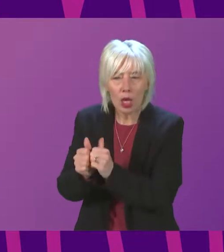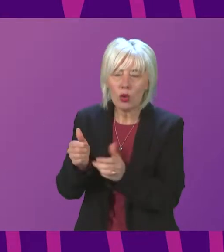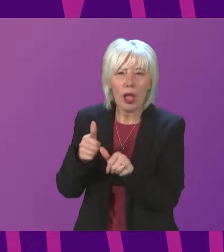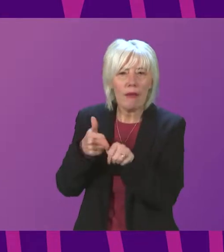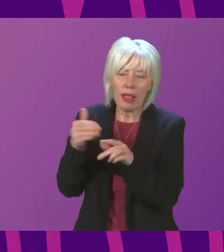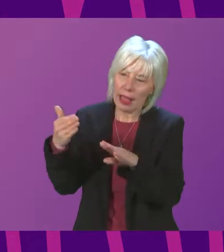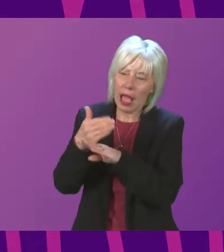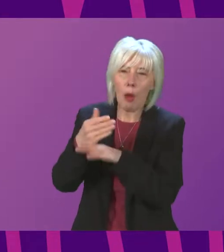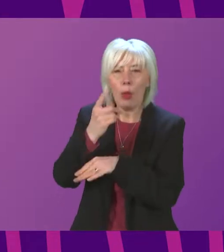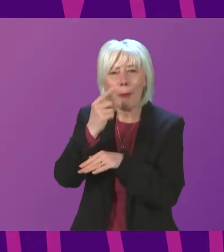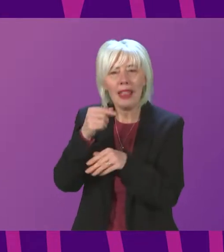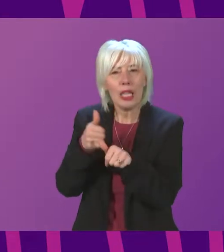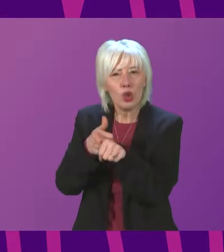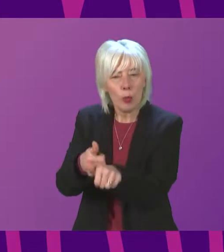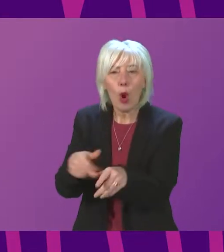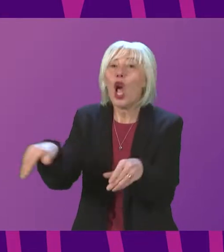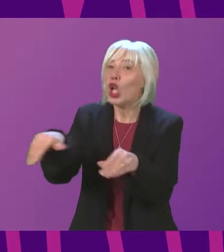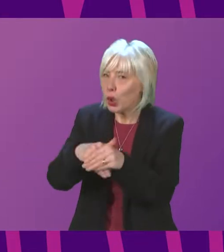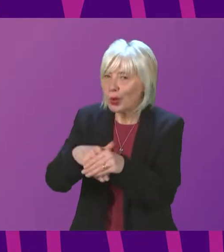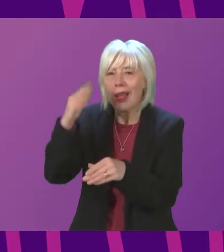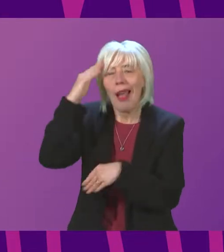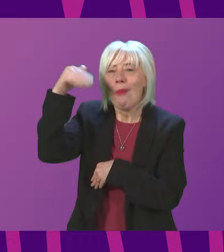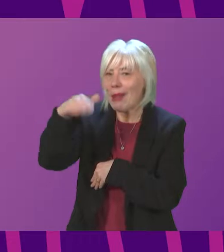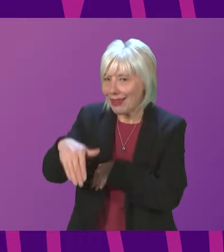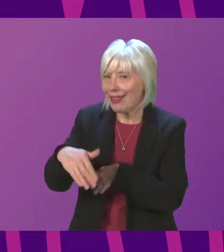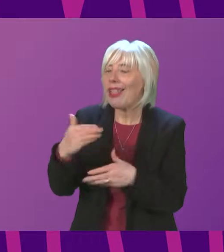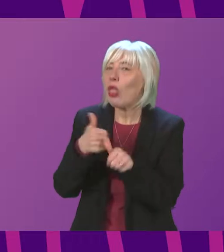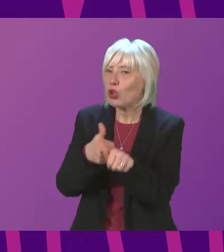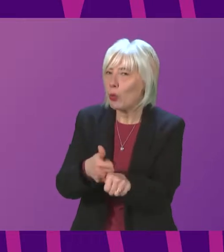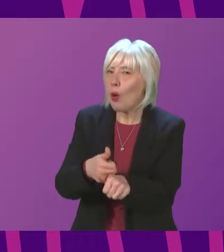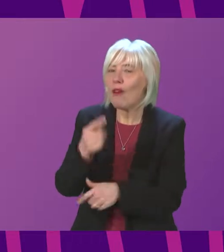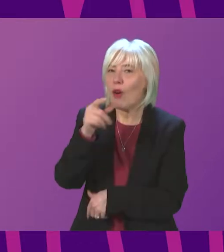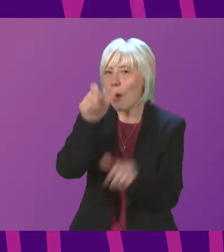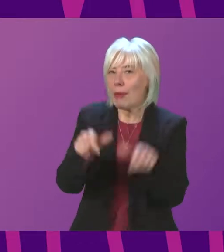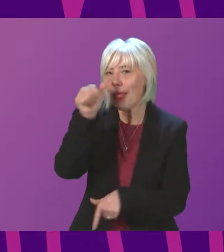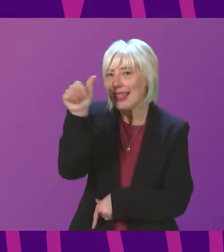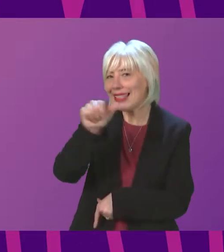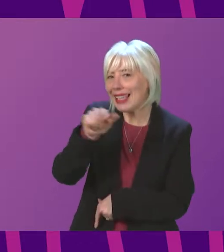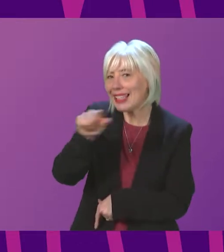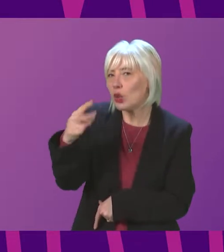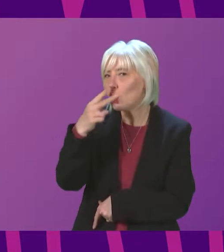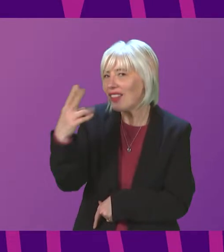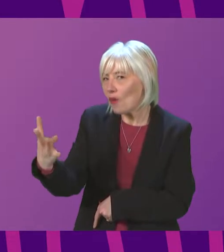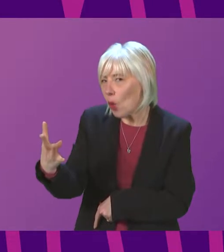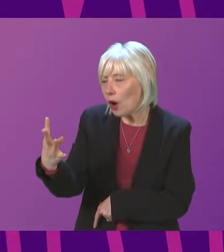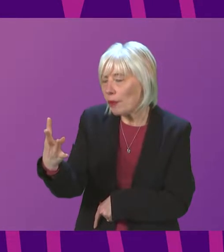support, which includes mental health support, to young people aged 16 to 24.